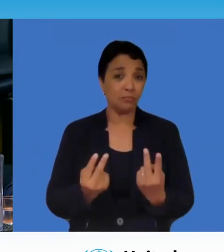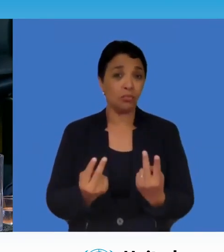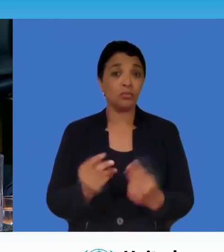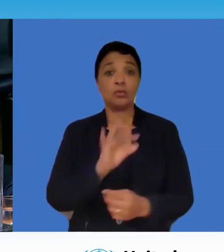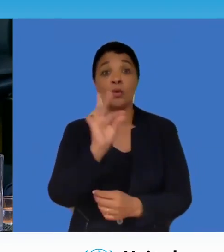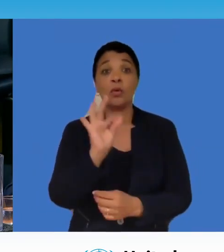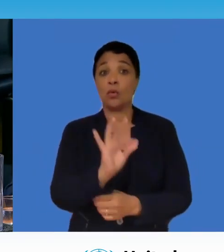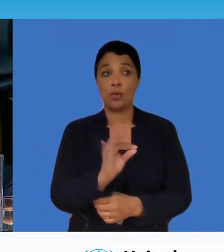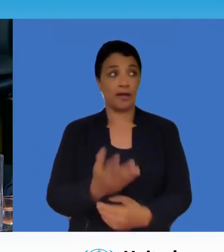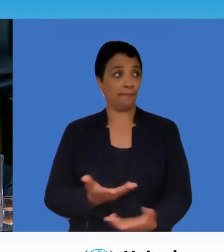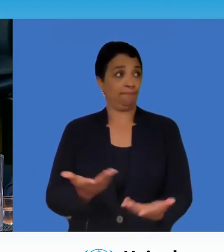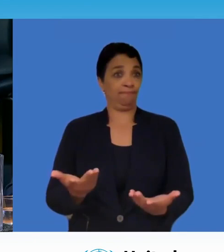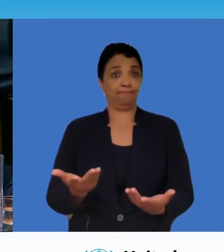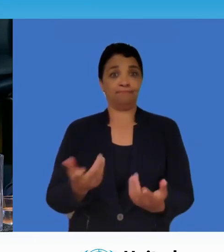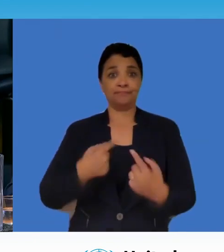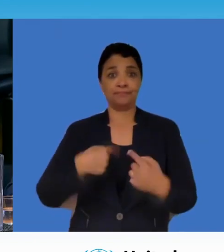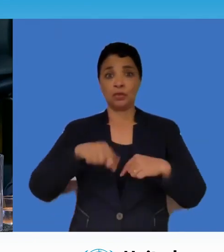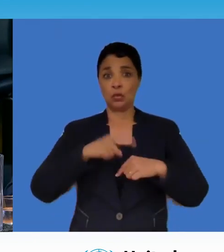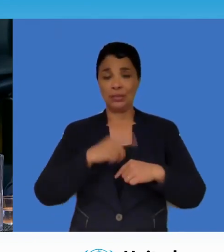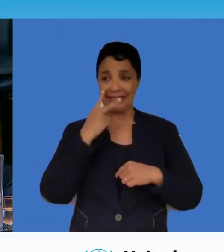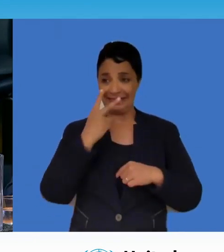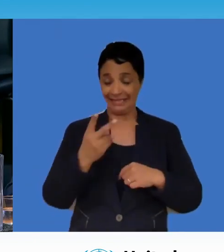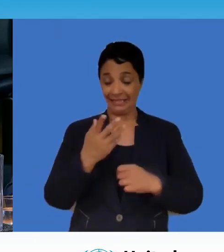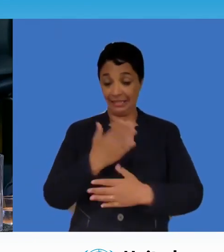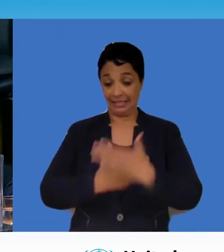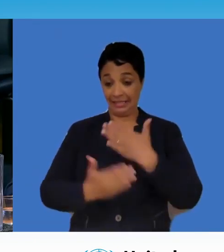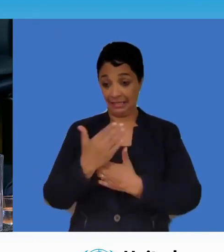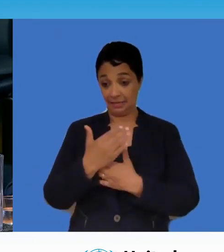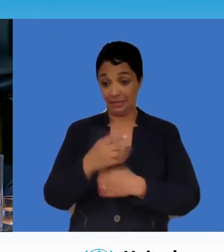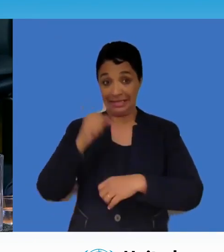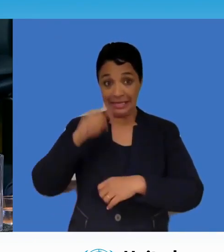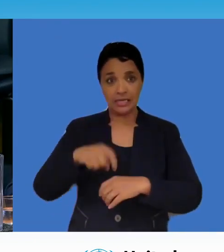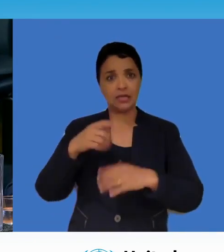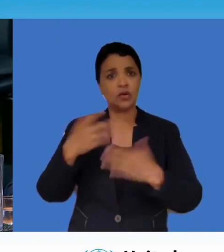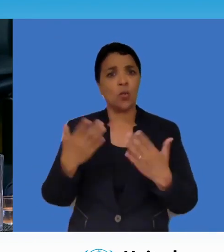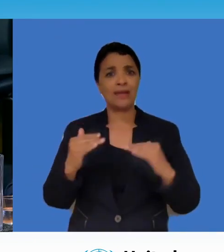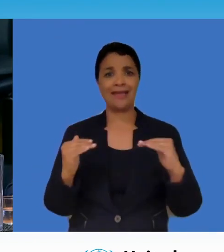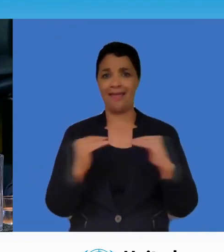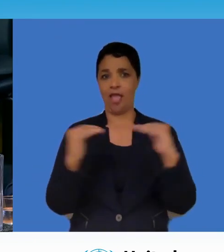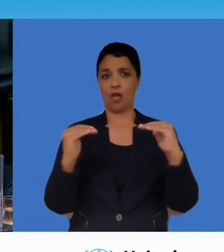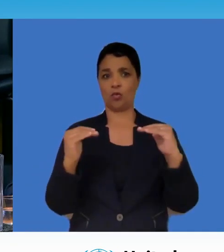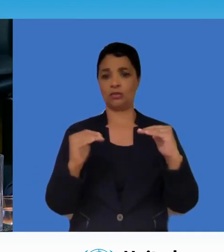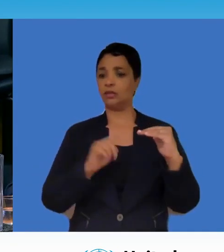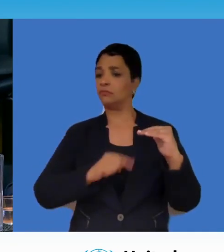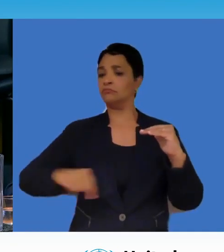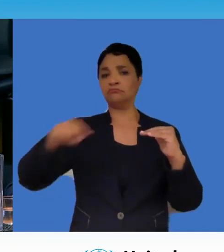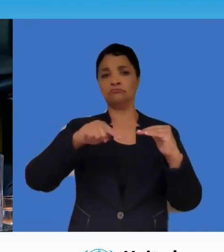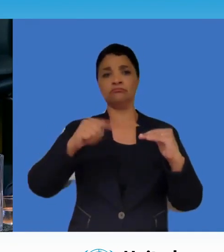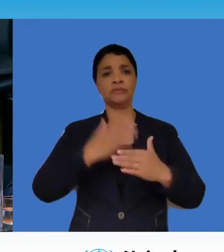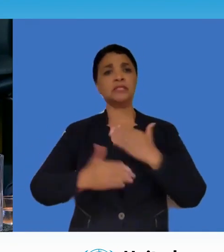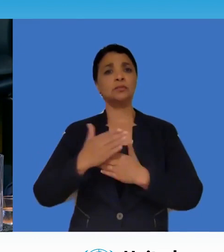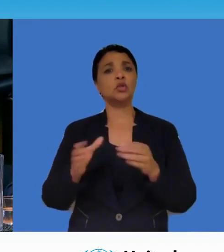crucial issue otherwise addressing disability also requires Equity within the disability